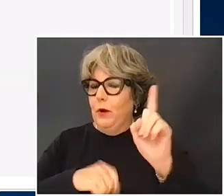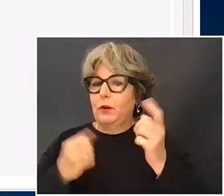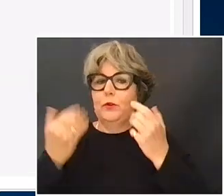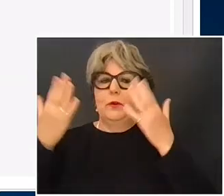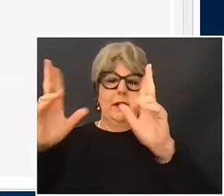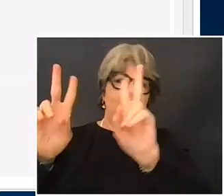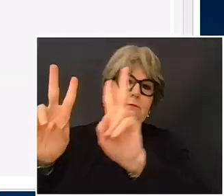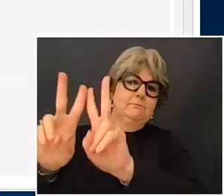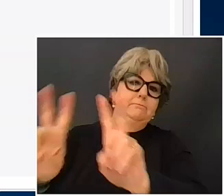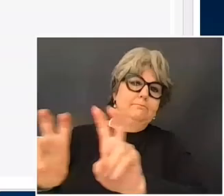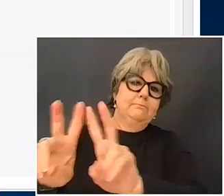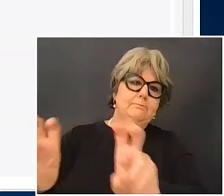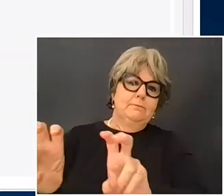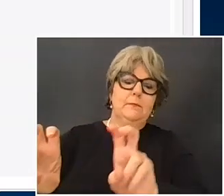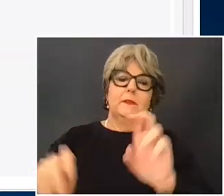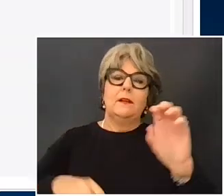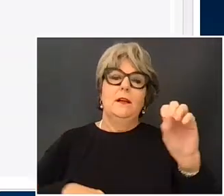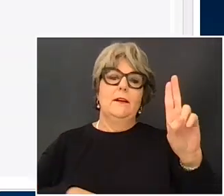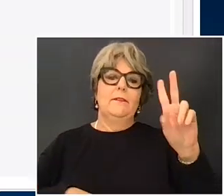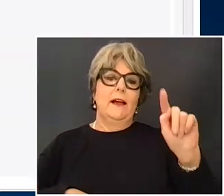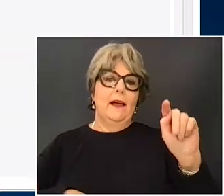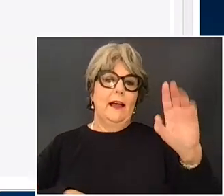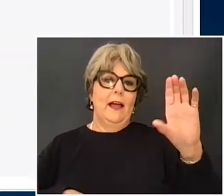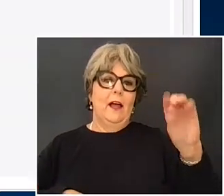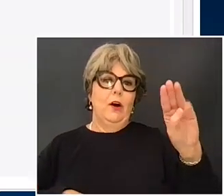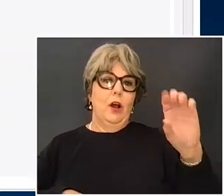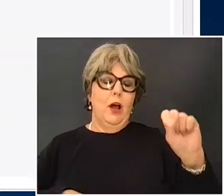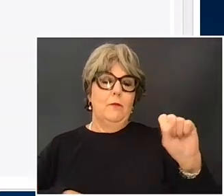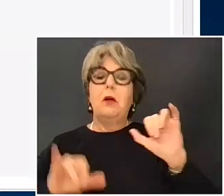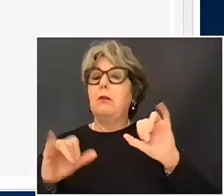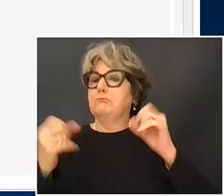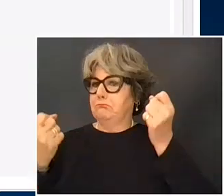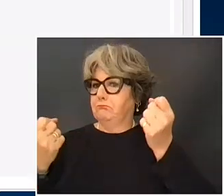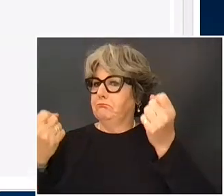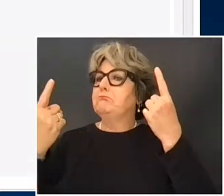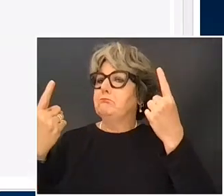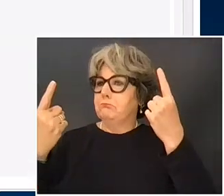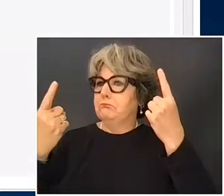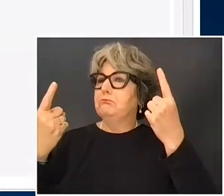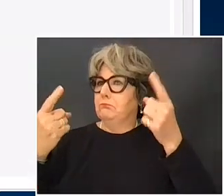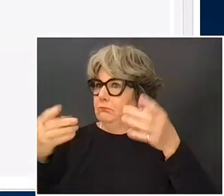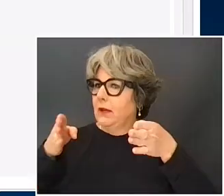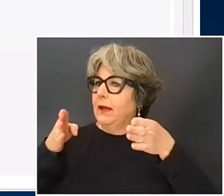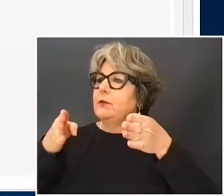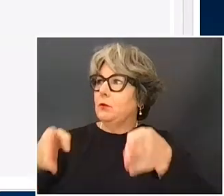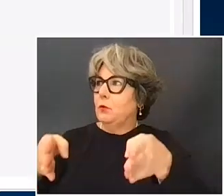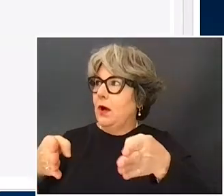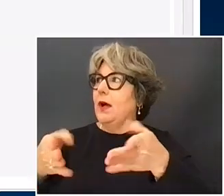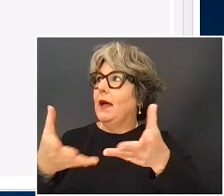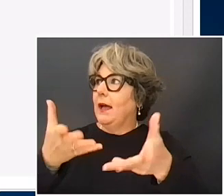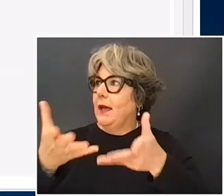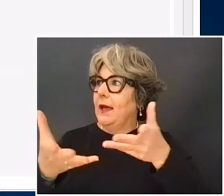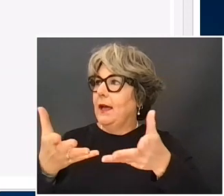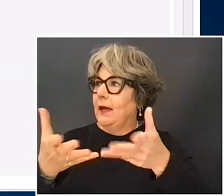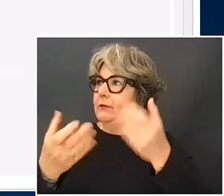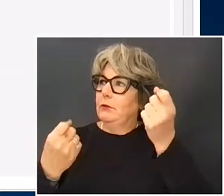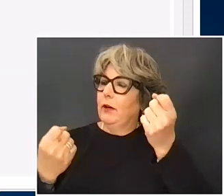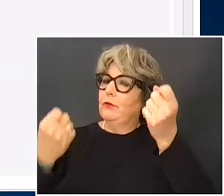outcomes. And that made sense as a way to understand where it is successful and